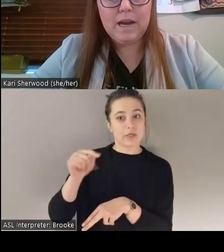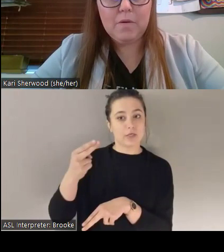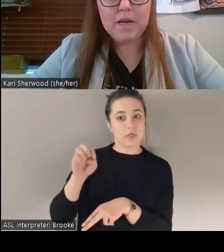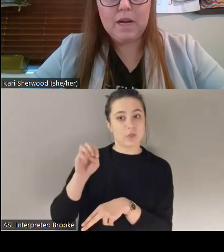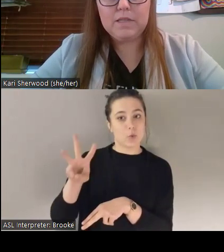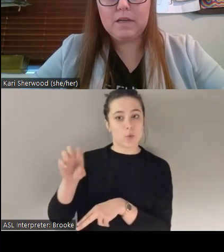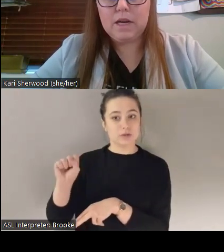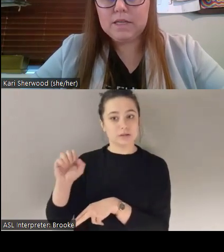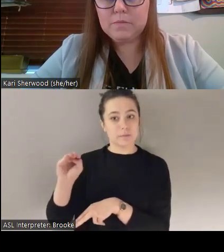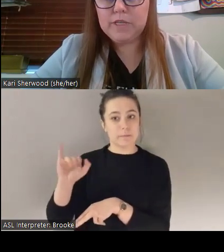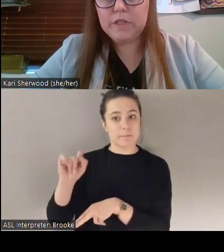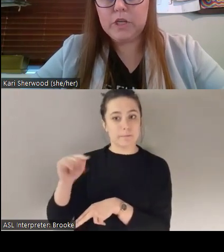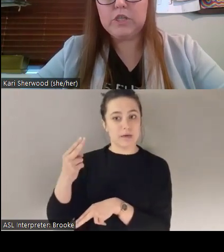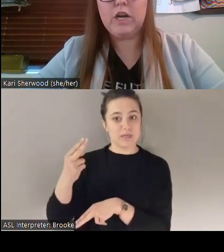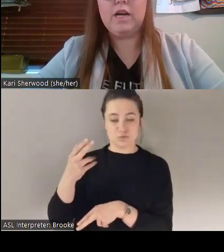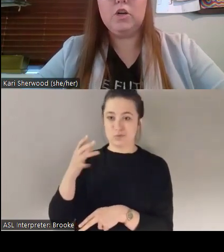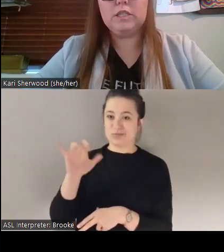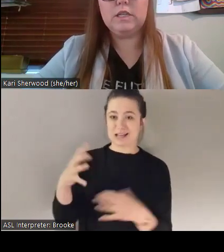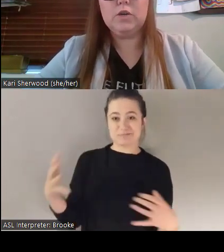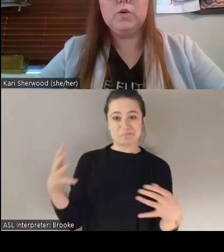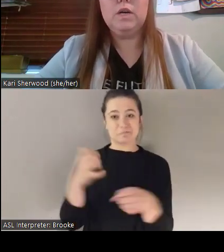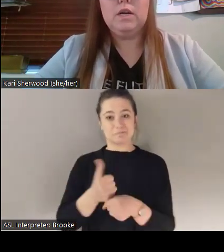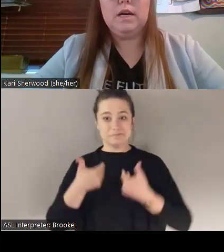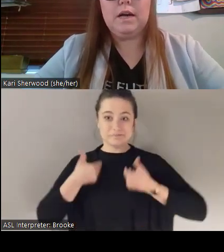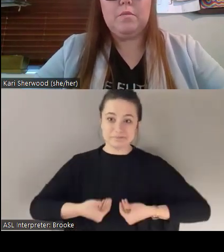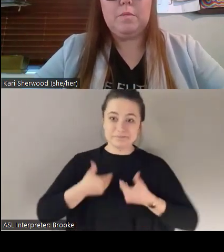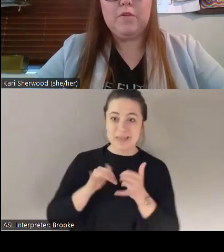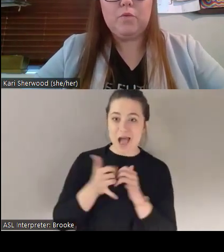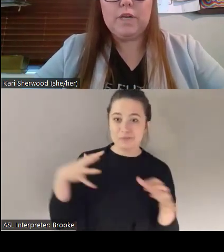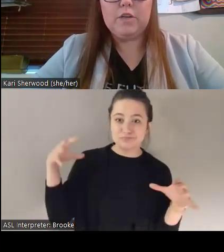how I got into autism research. I also, about four years